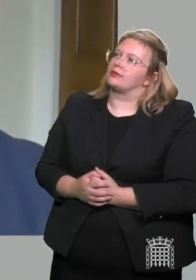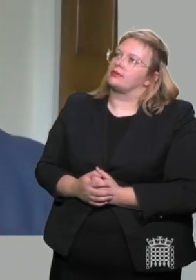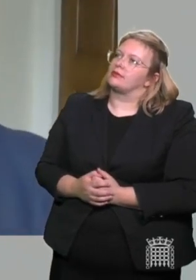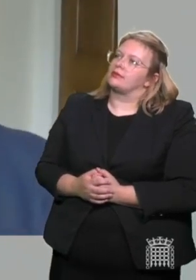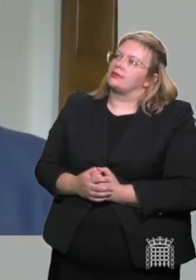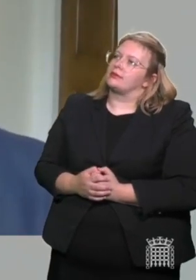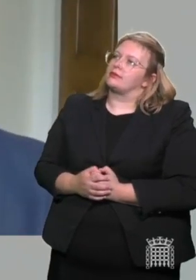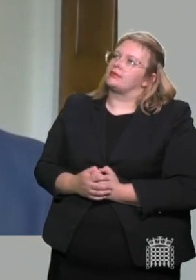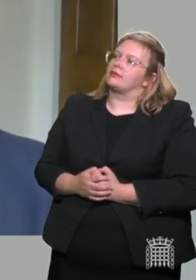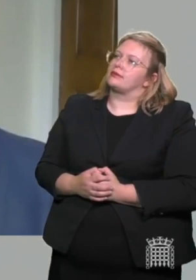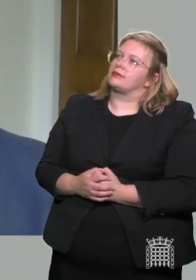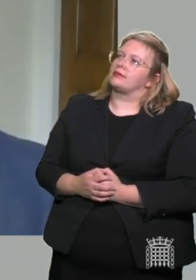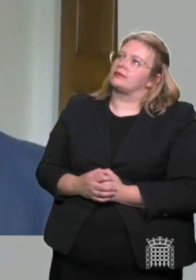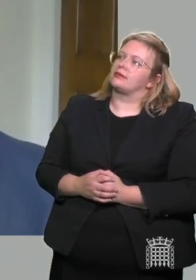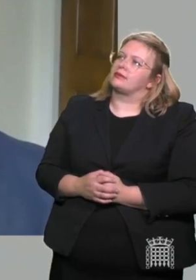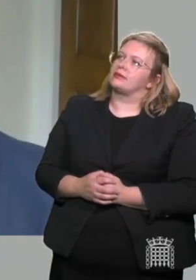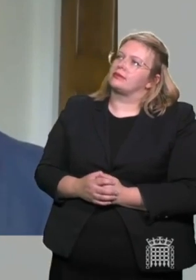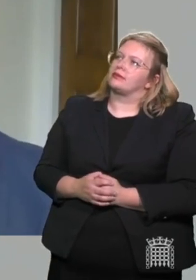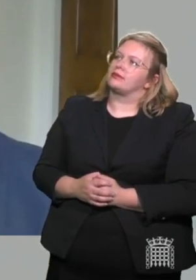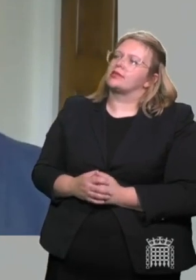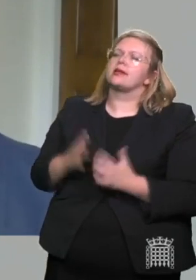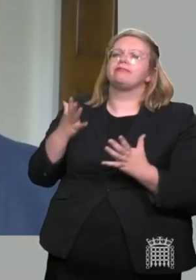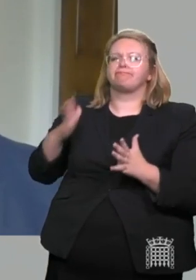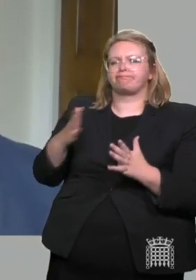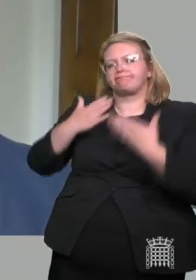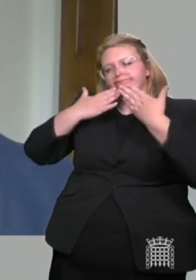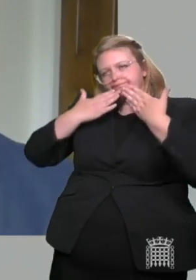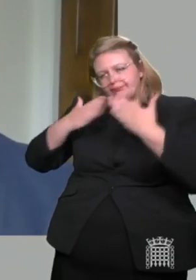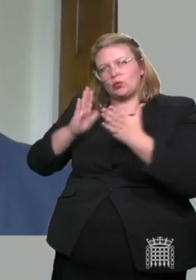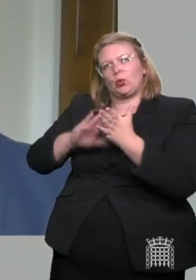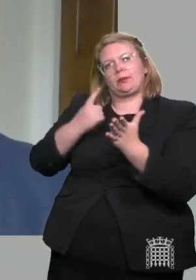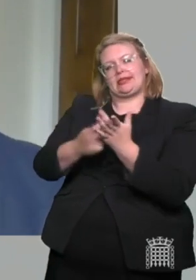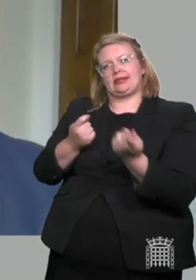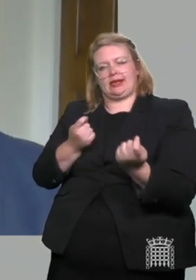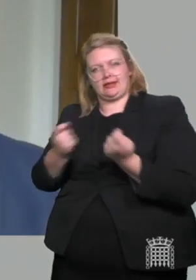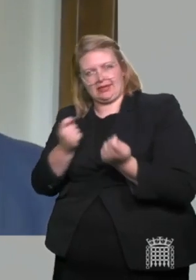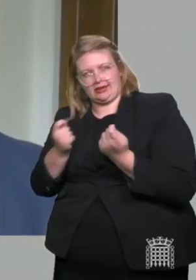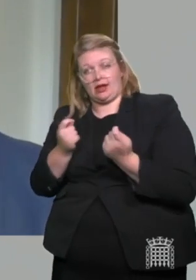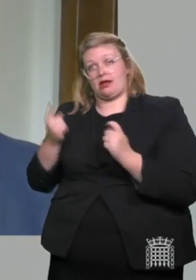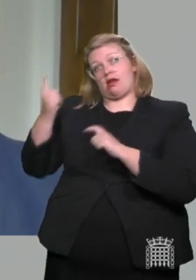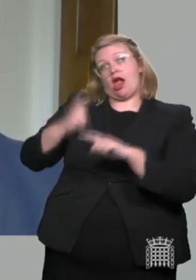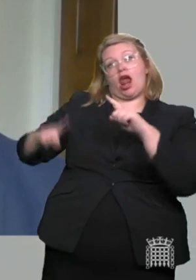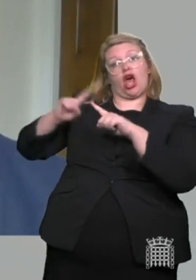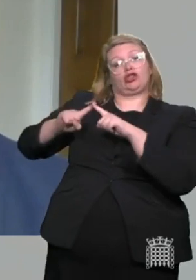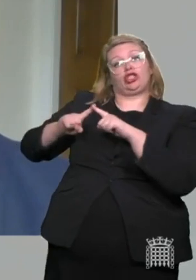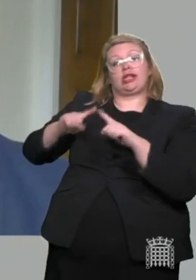election. In March last year, this United Kingdom Conservative Government intercepted a deal between